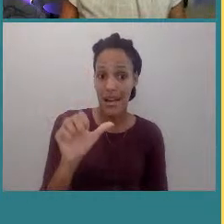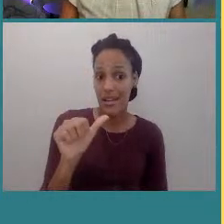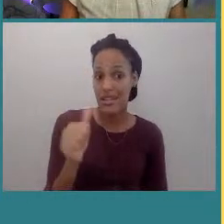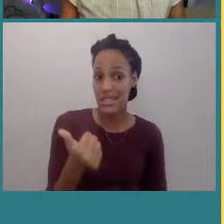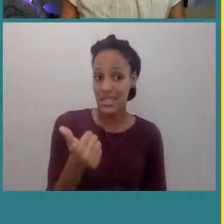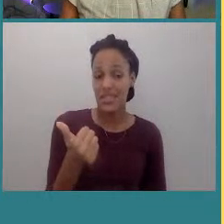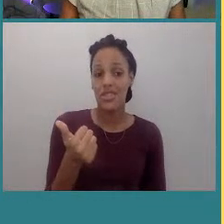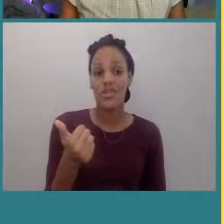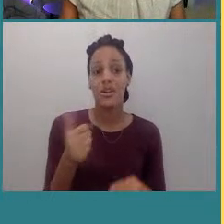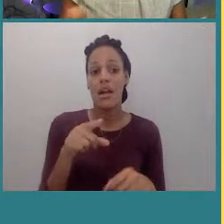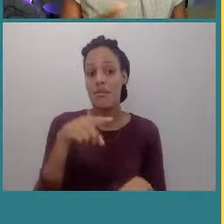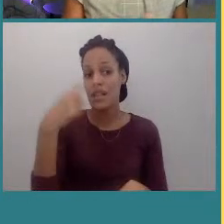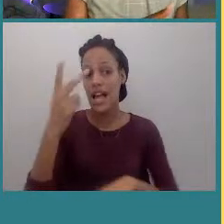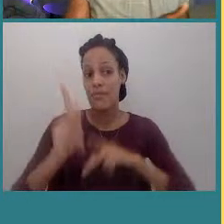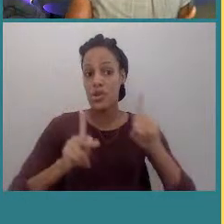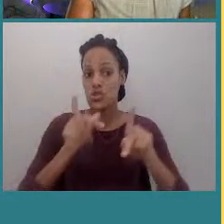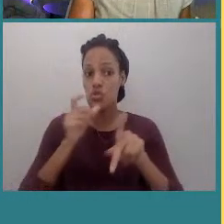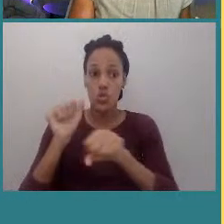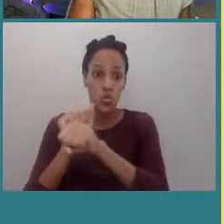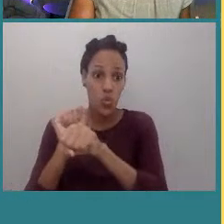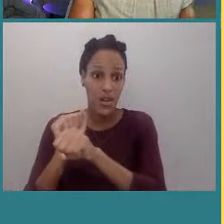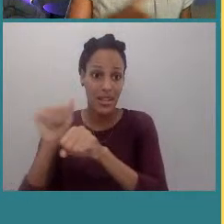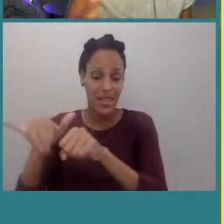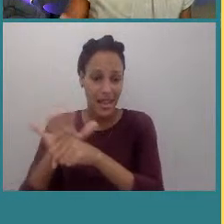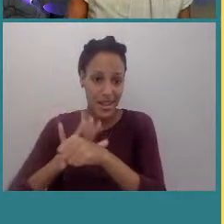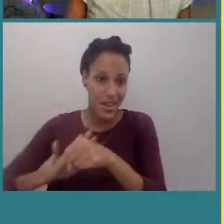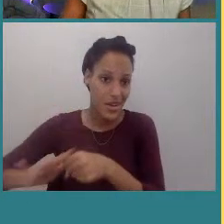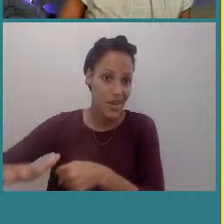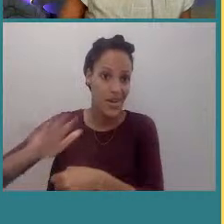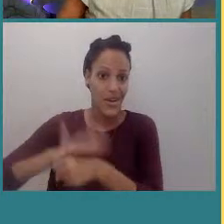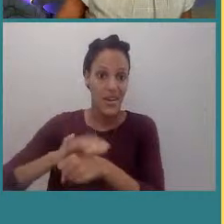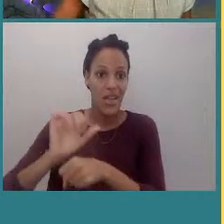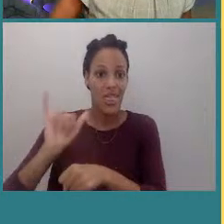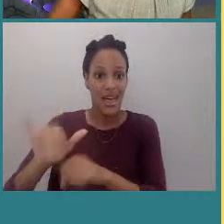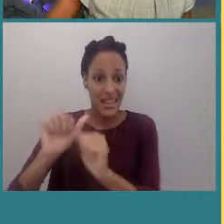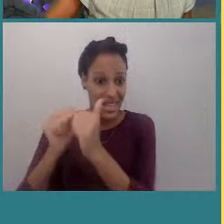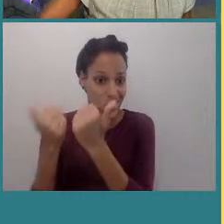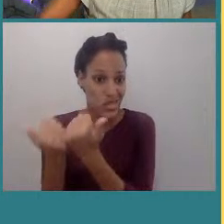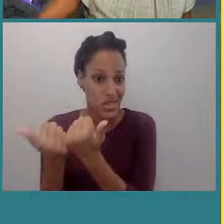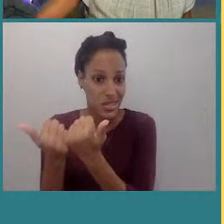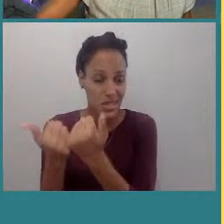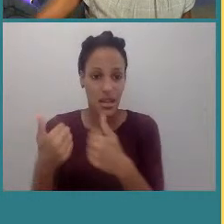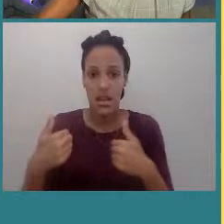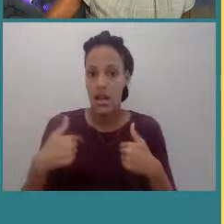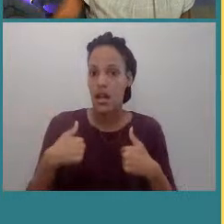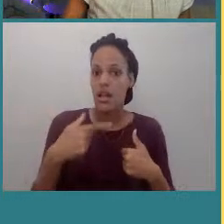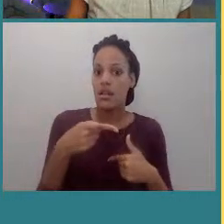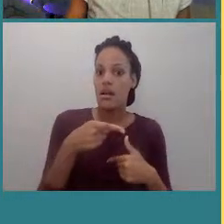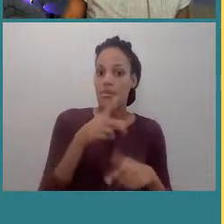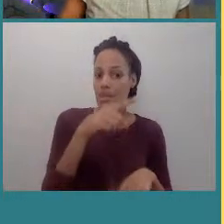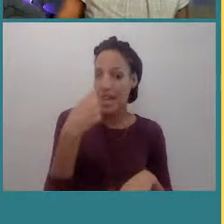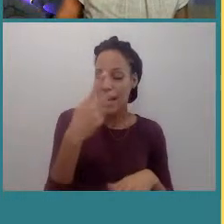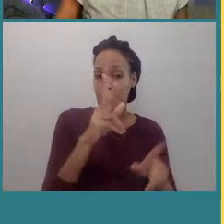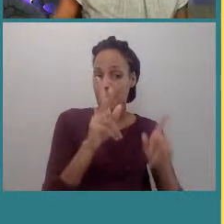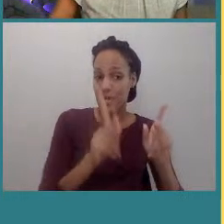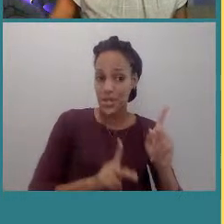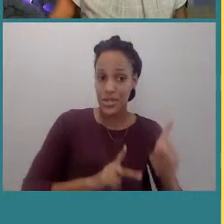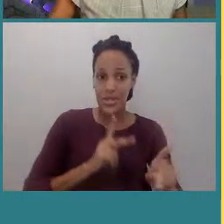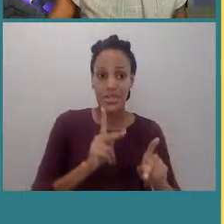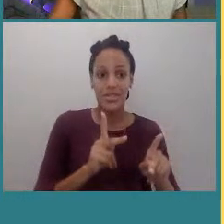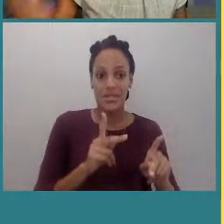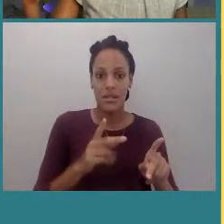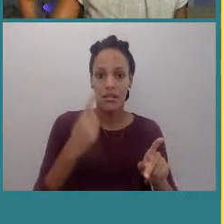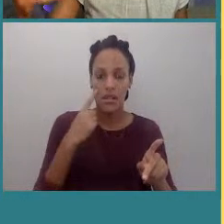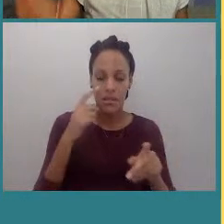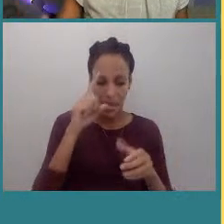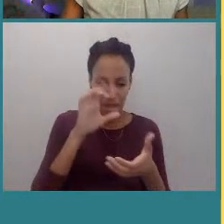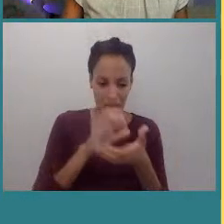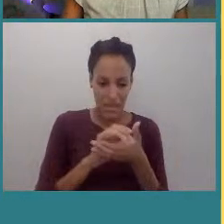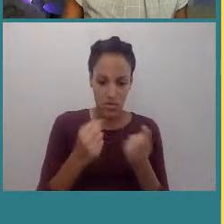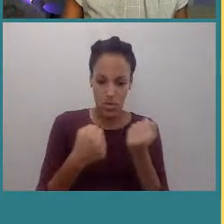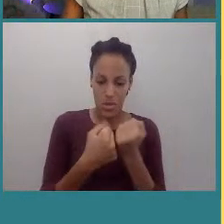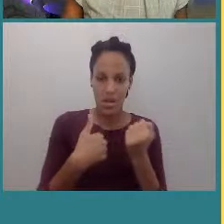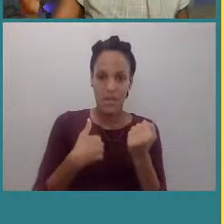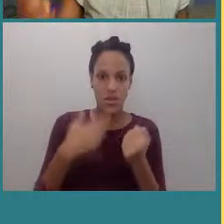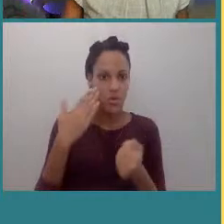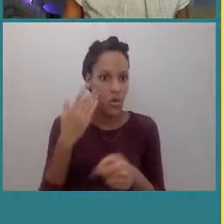agencies. Some Black person that wanted to help me to get to the next level. In Good